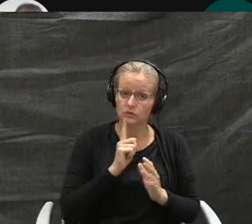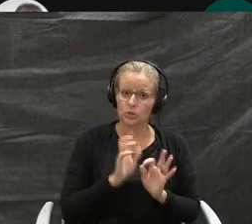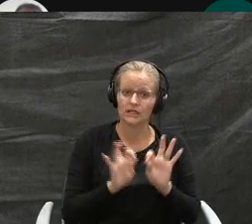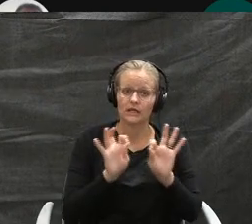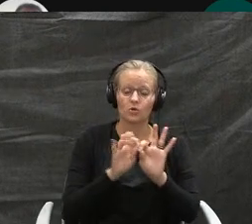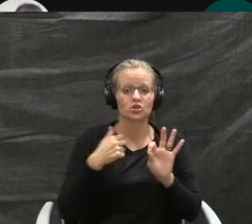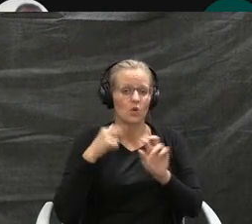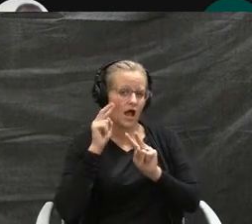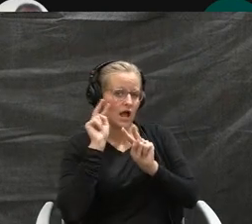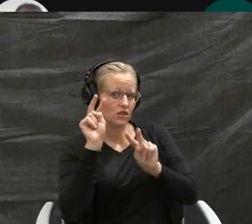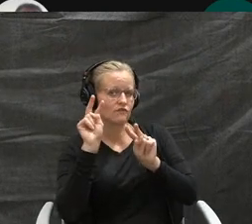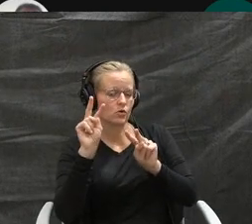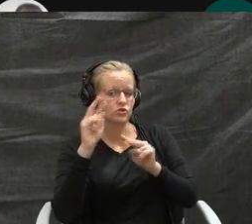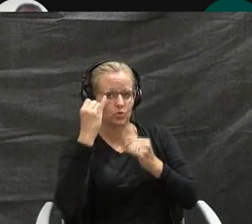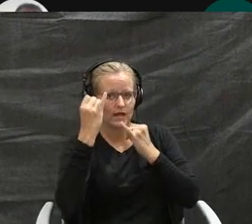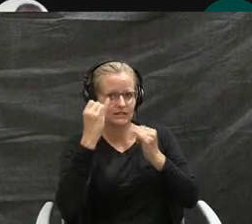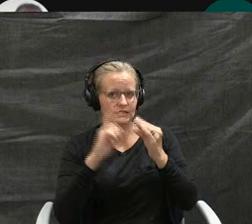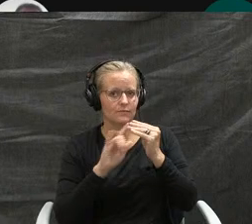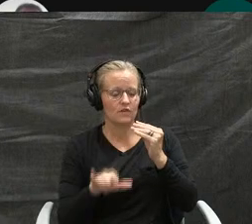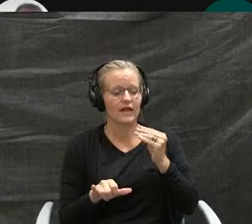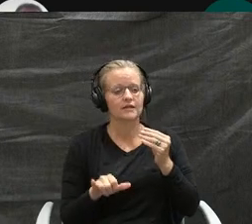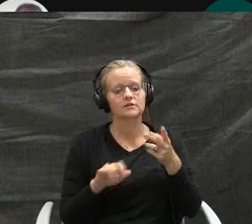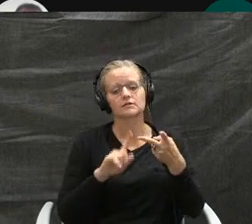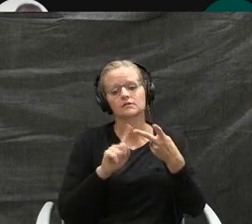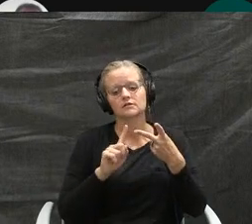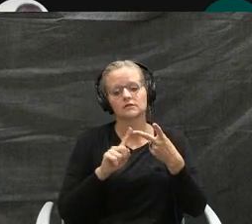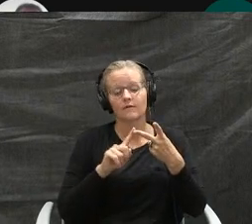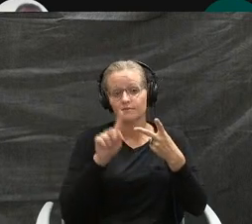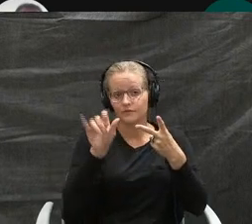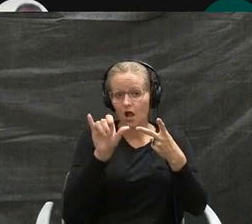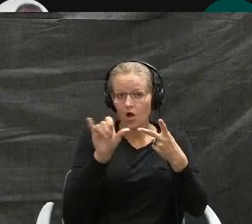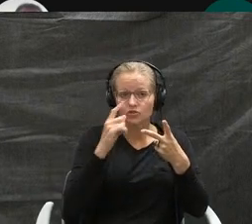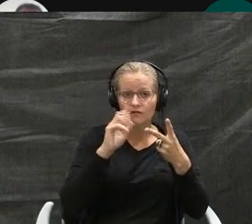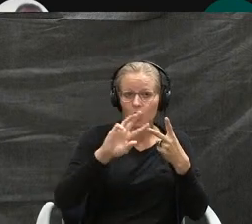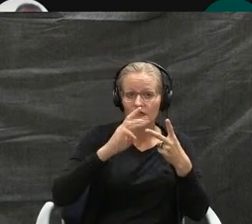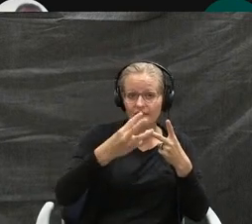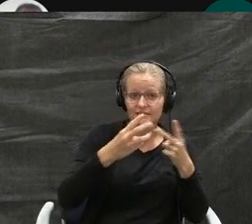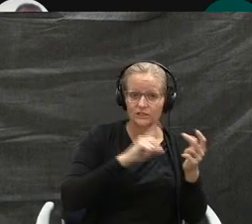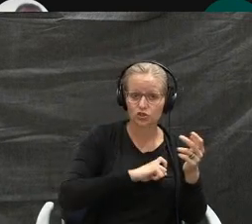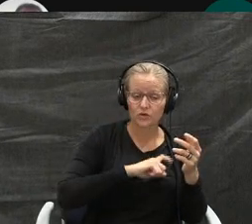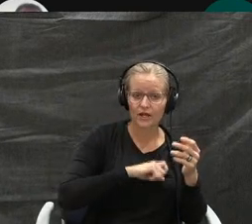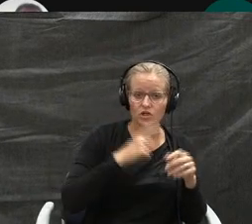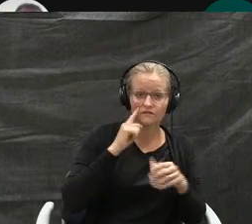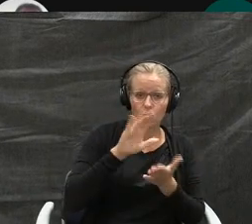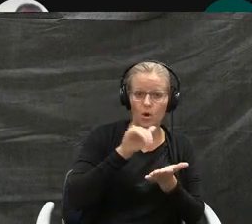transition so I look forward to ideas on that. Similarly I have a question for the 6th graders at the Middle School. Is there